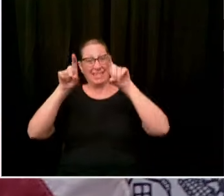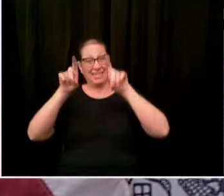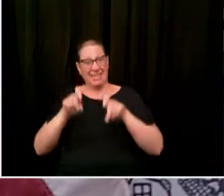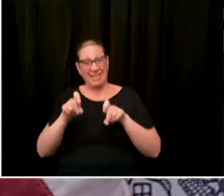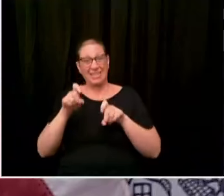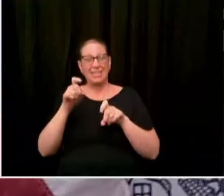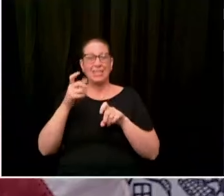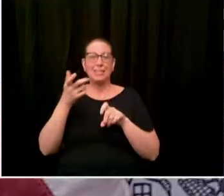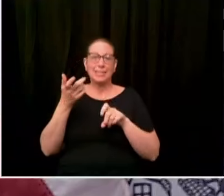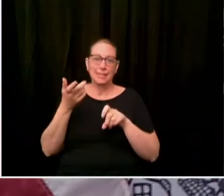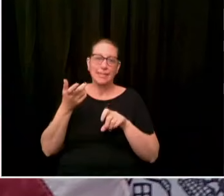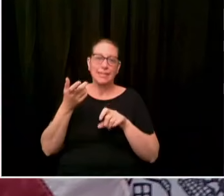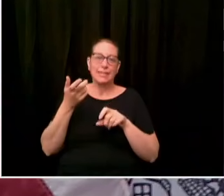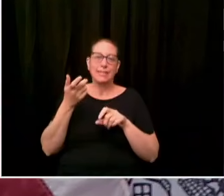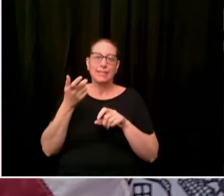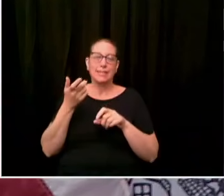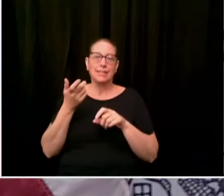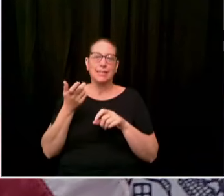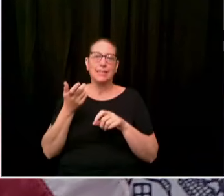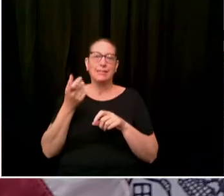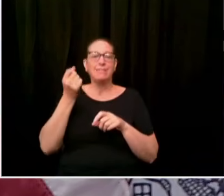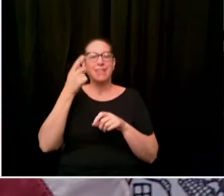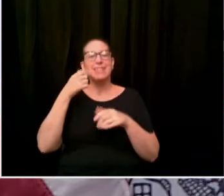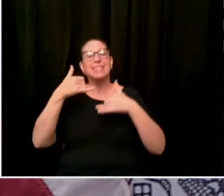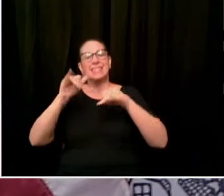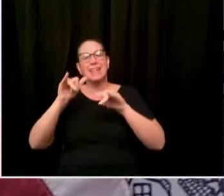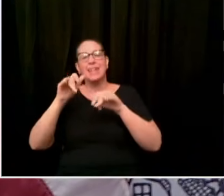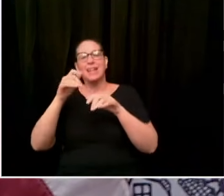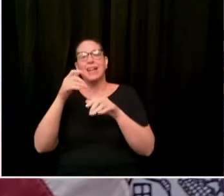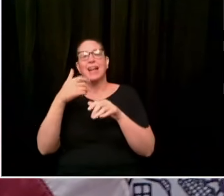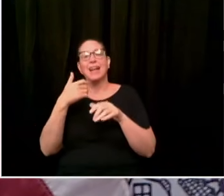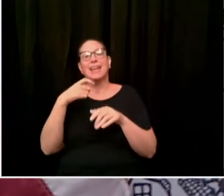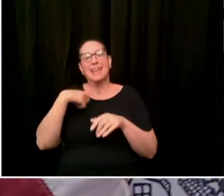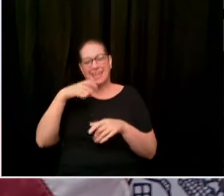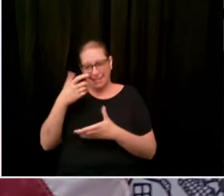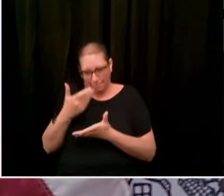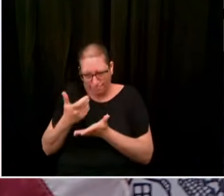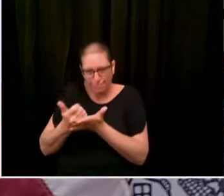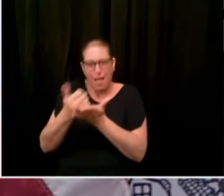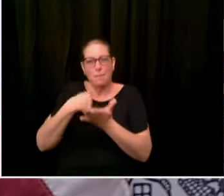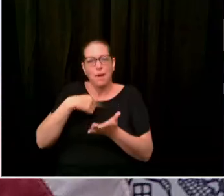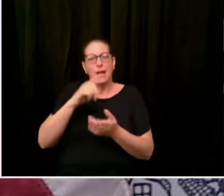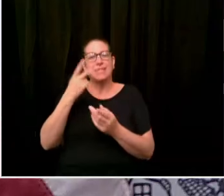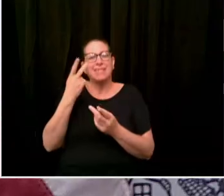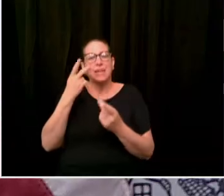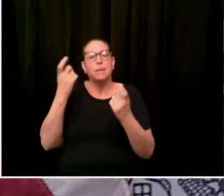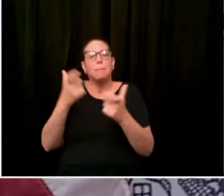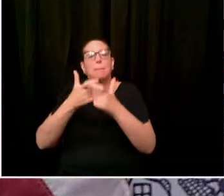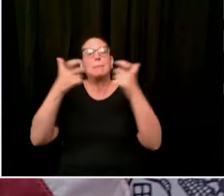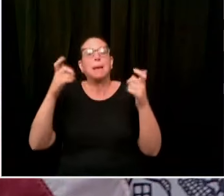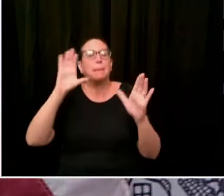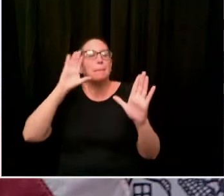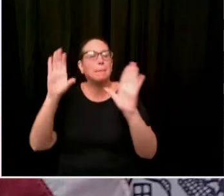FORWARD IS THAT TESTING HELPS US KNOW WHAT'S GOING